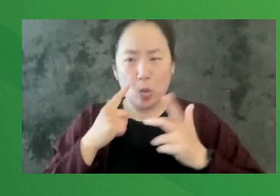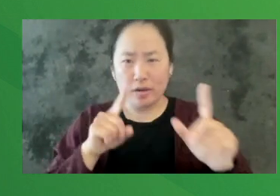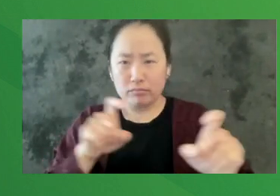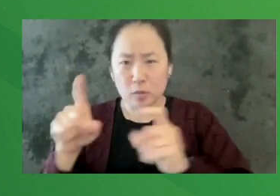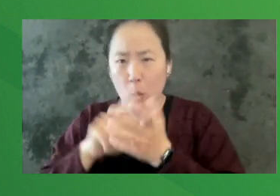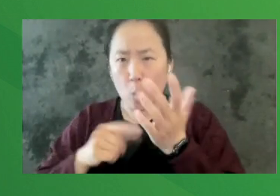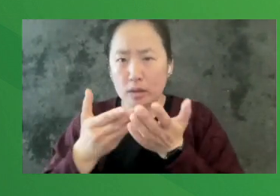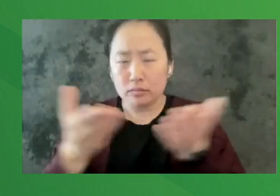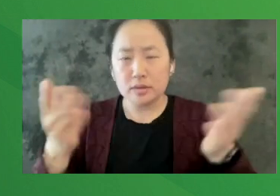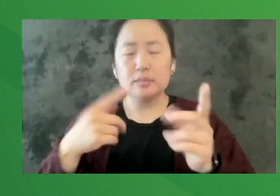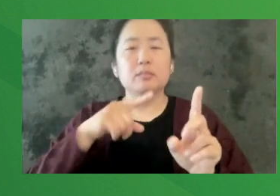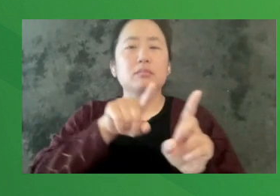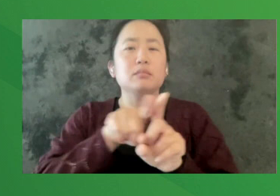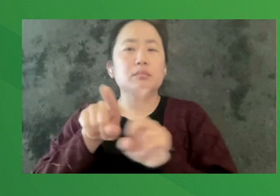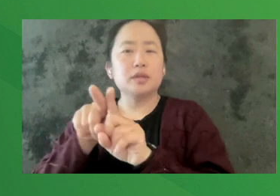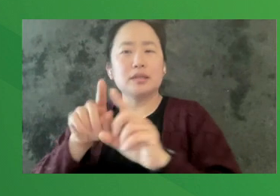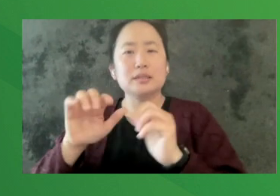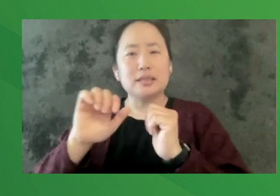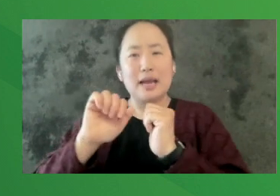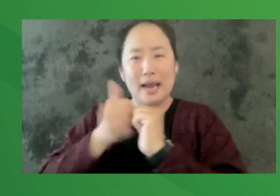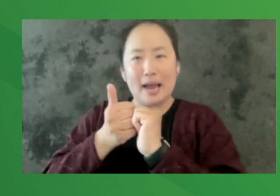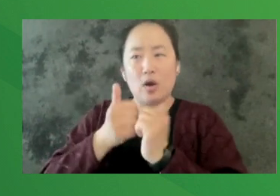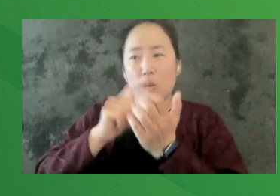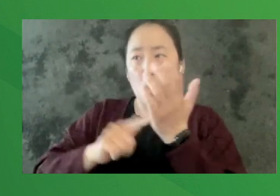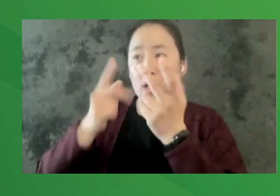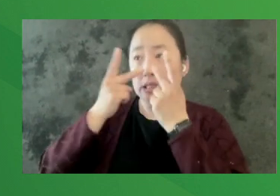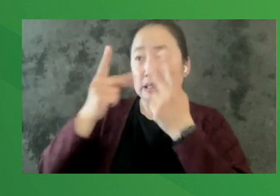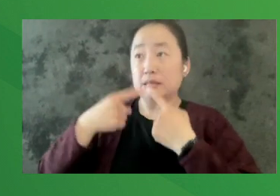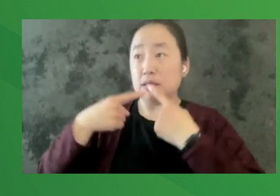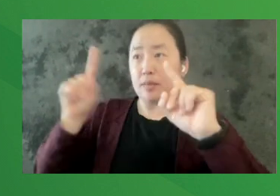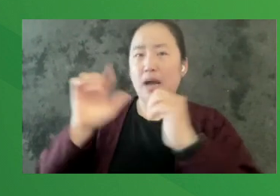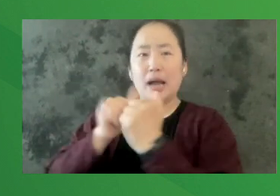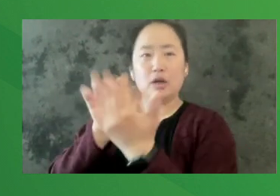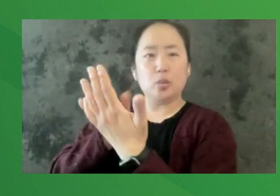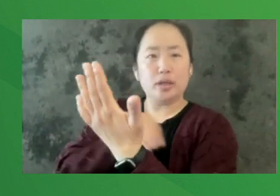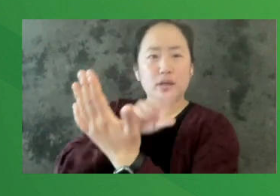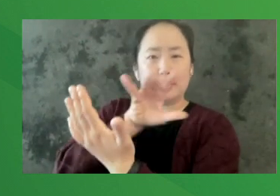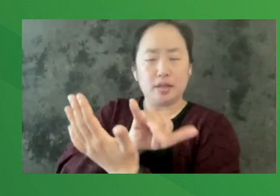being able to replicate the successes that are out there. I'm not gonna spend time on this, but